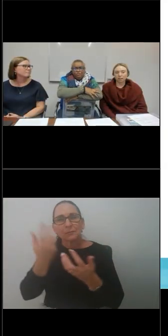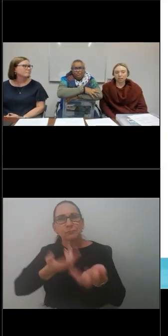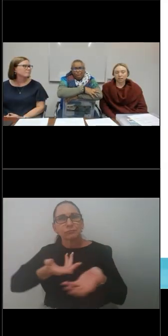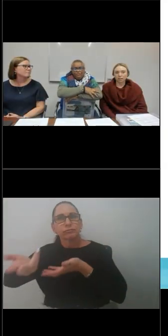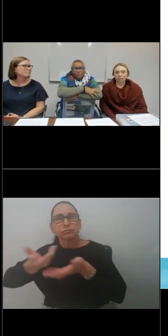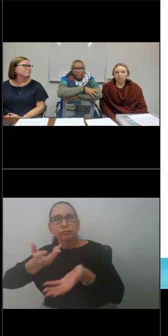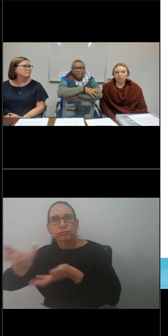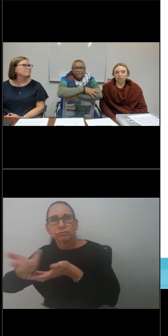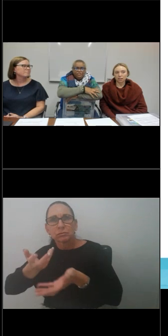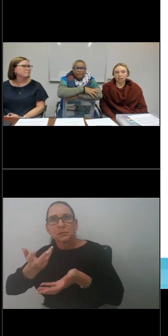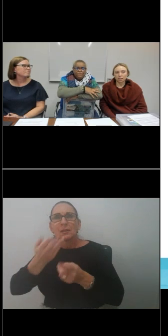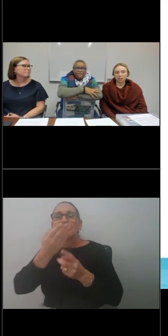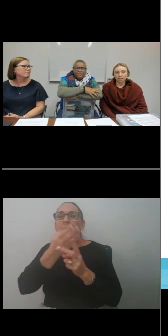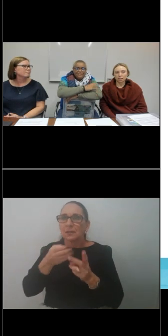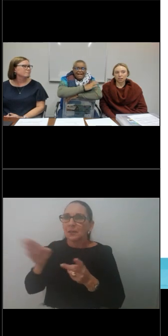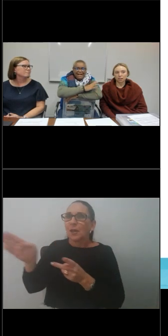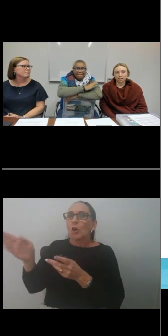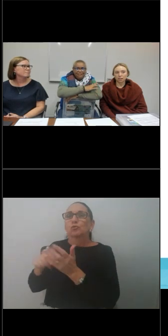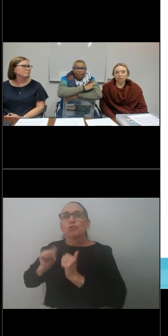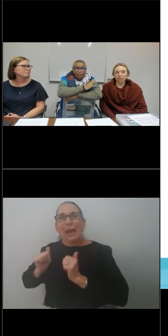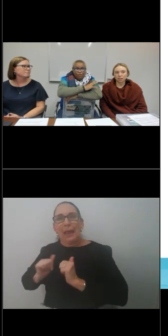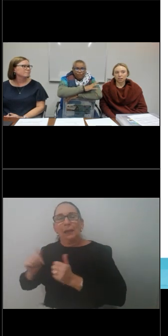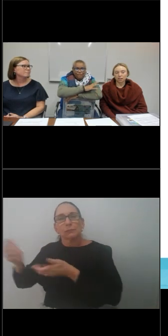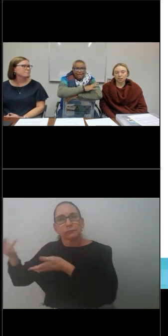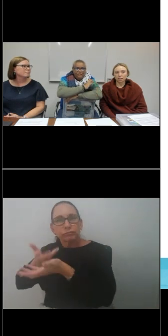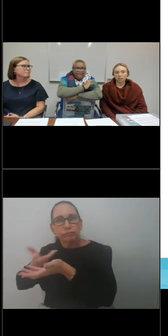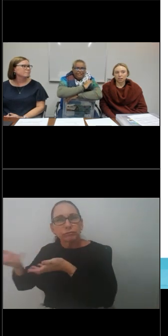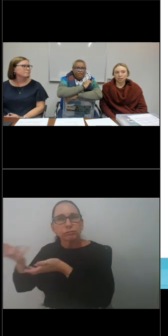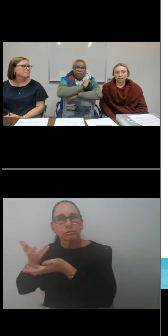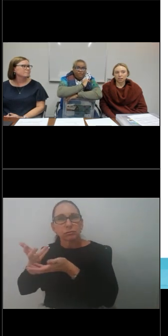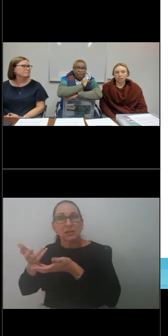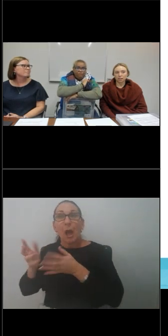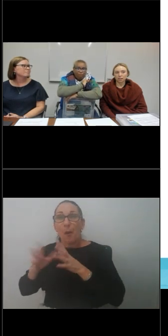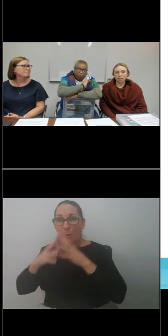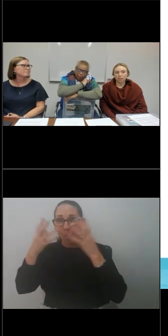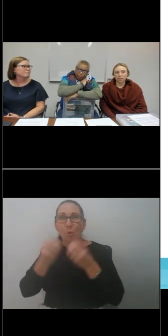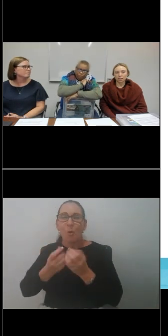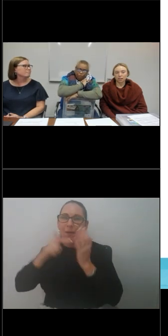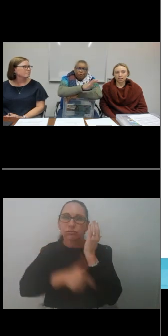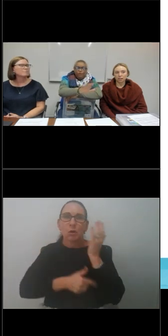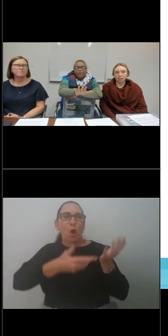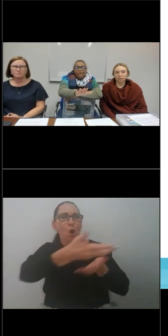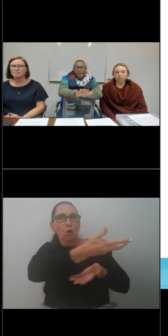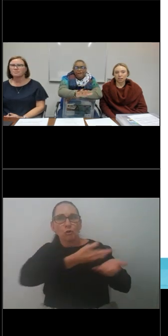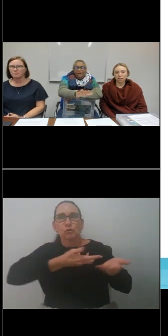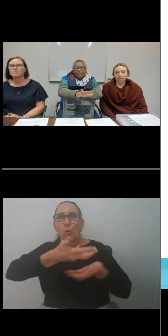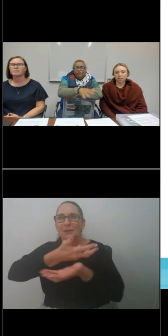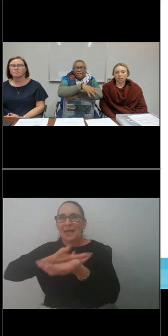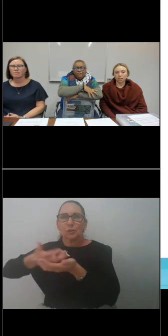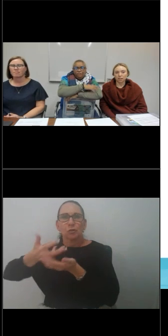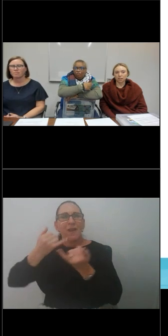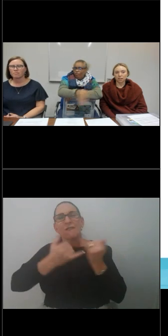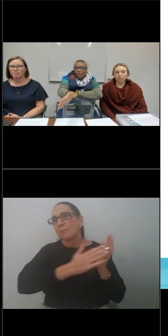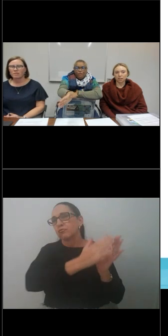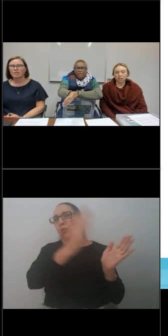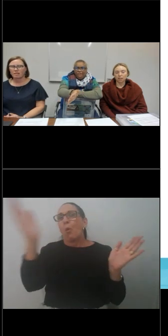training also so this has through consultation has had a very broad knowledge gone across everywhere